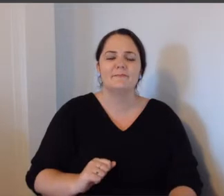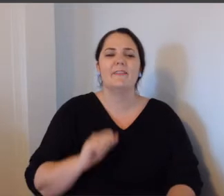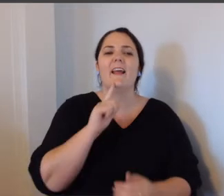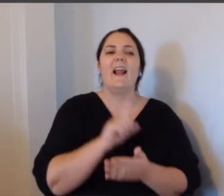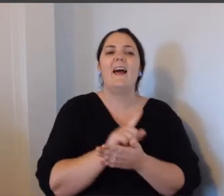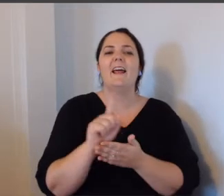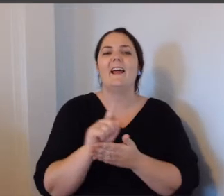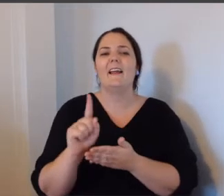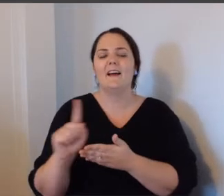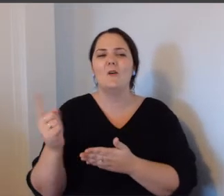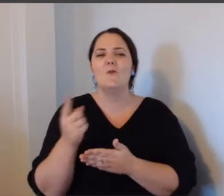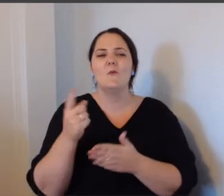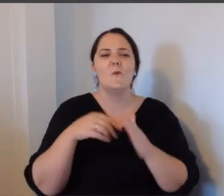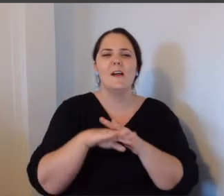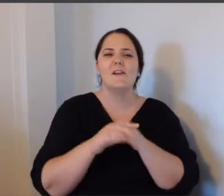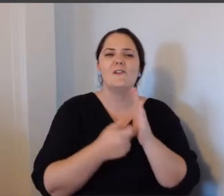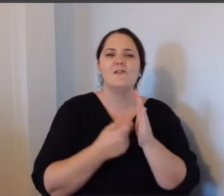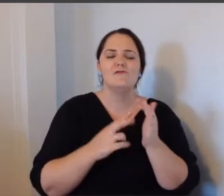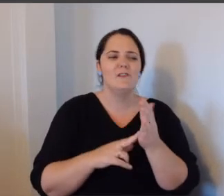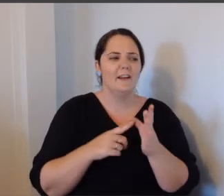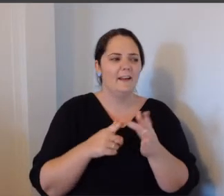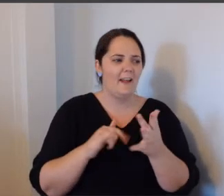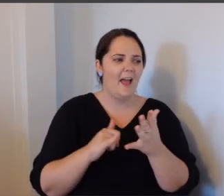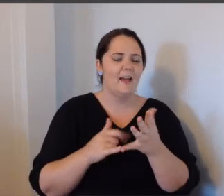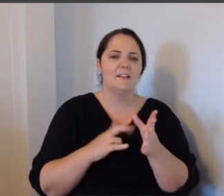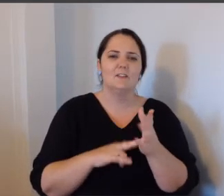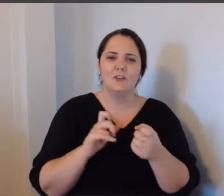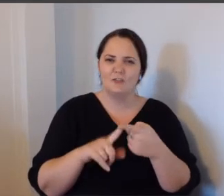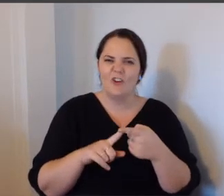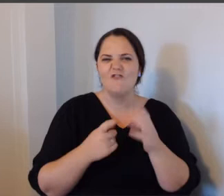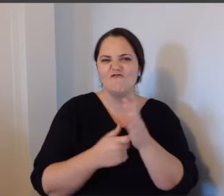Later, artists of the Renaissance went on to use architecture to help create these visual